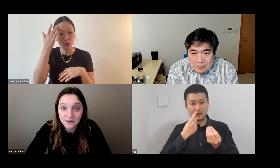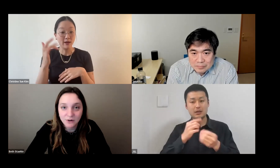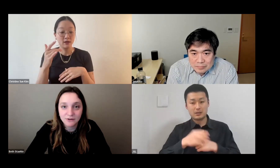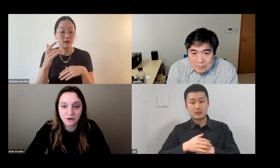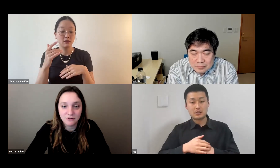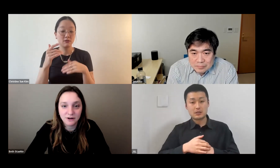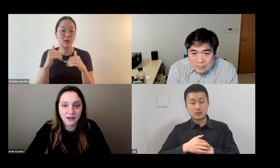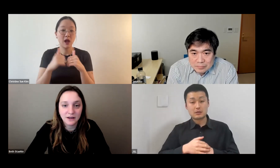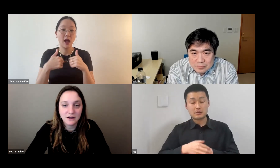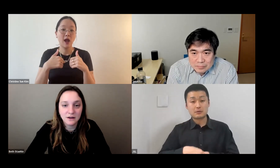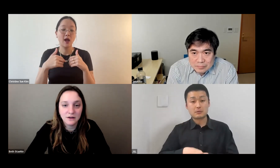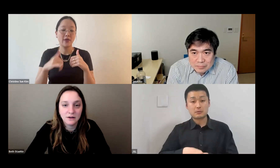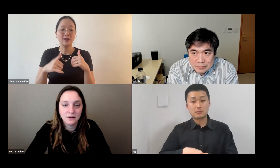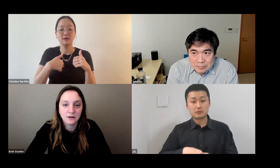over and over again.